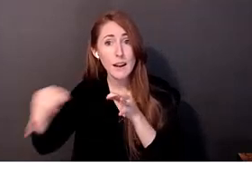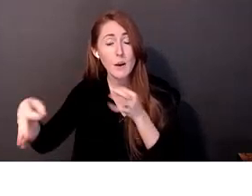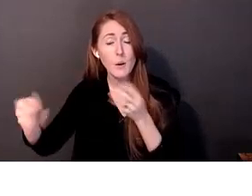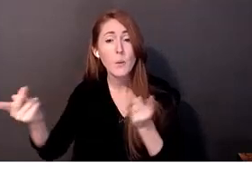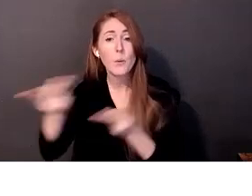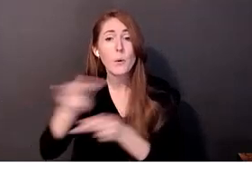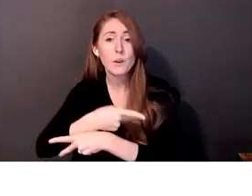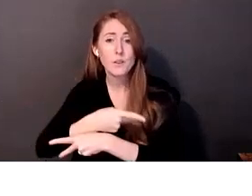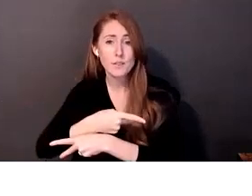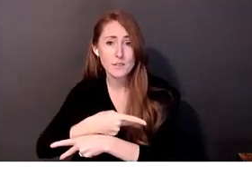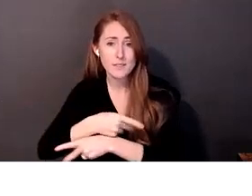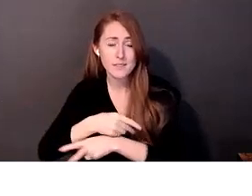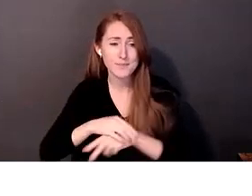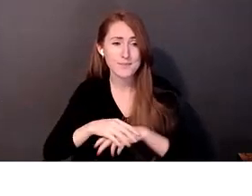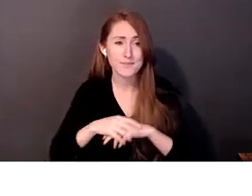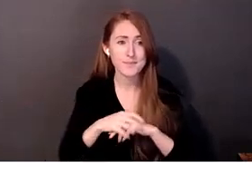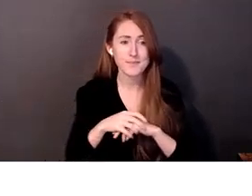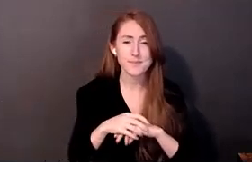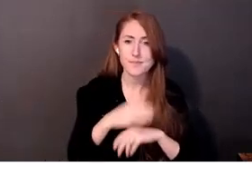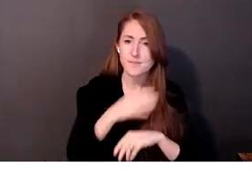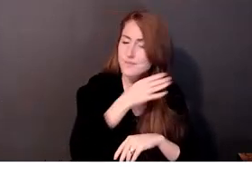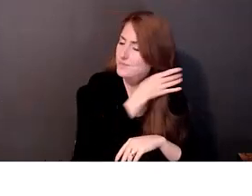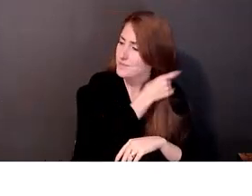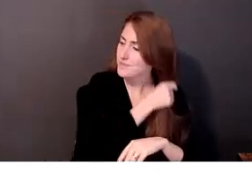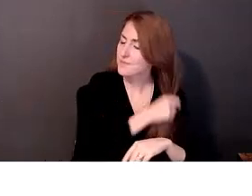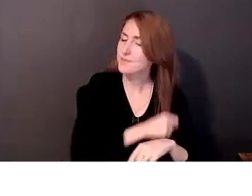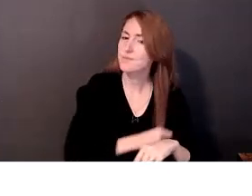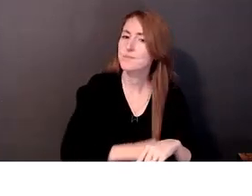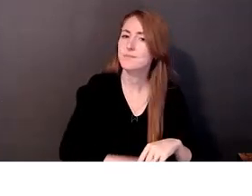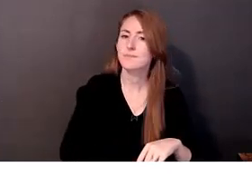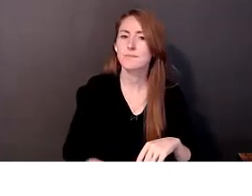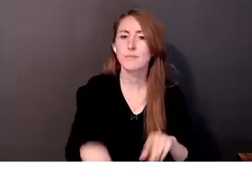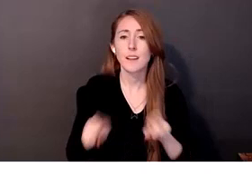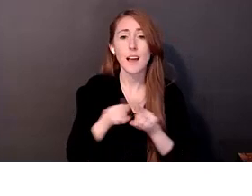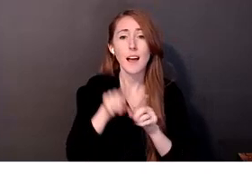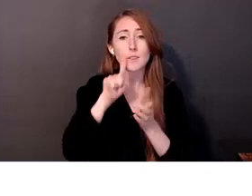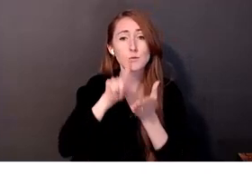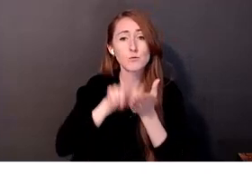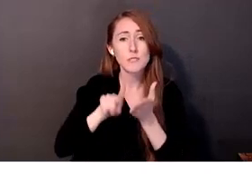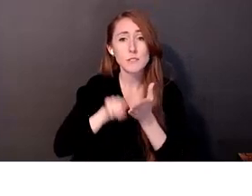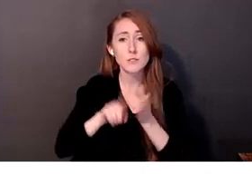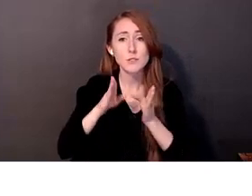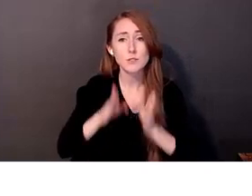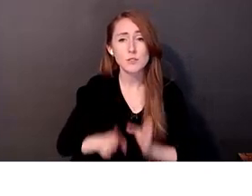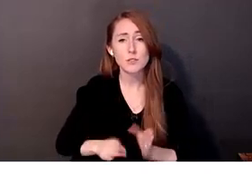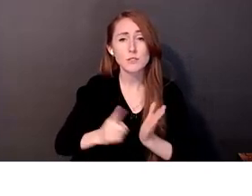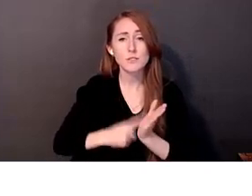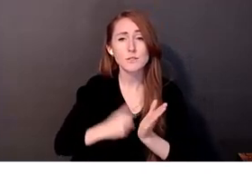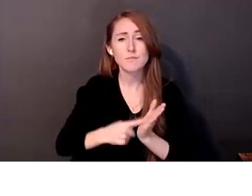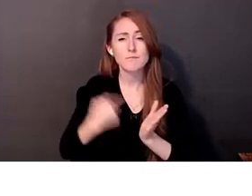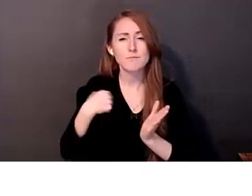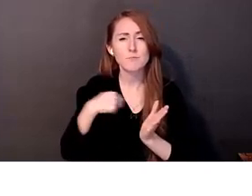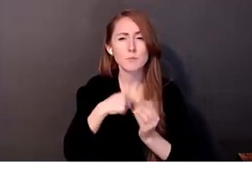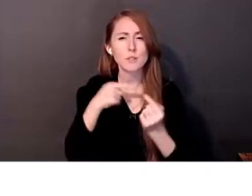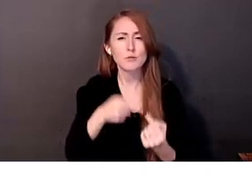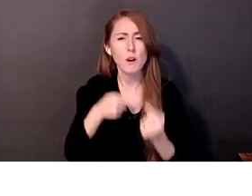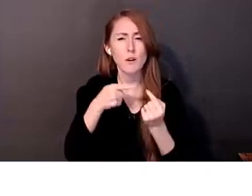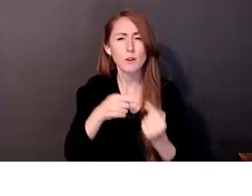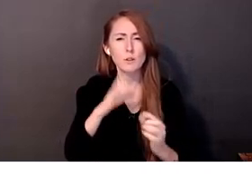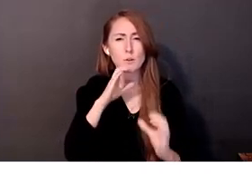As researchers, we sometimes have difficult to communicate in a lay language, so it was a challenge at the beginning